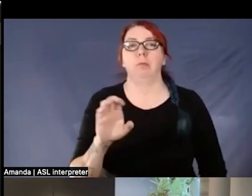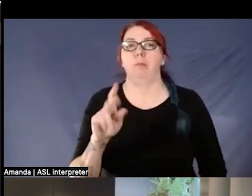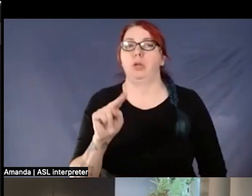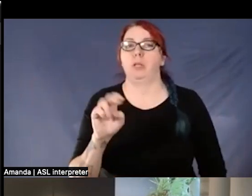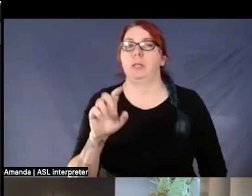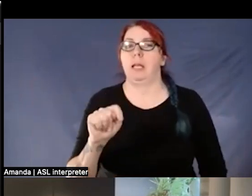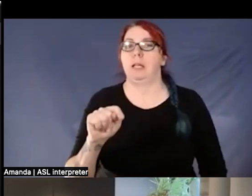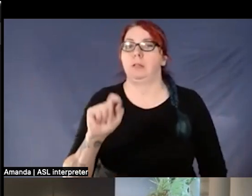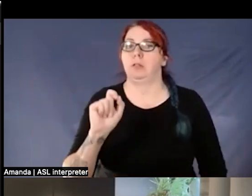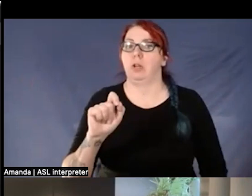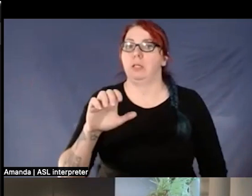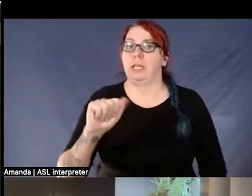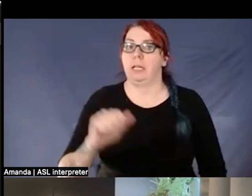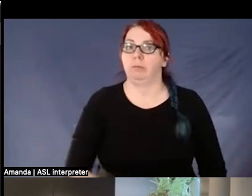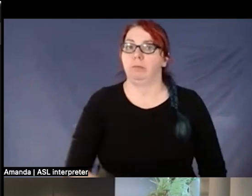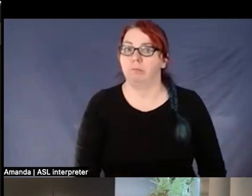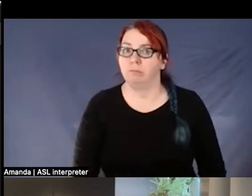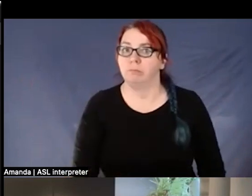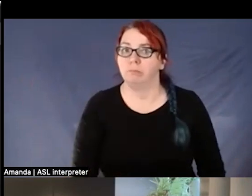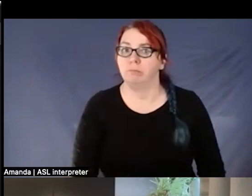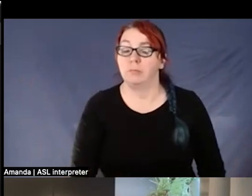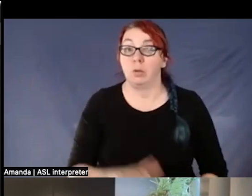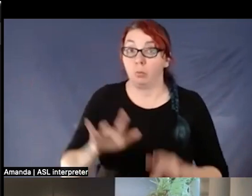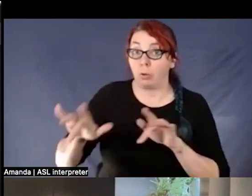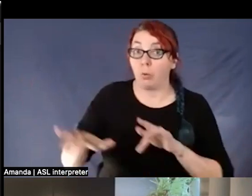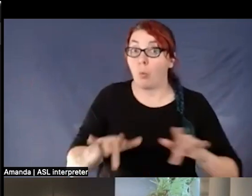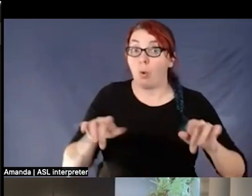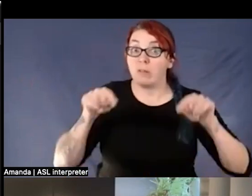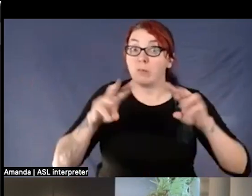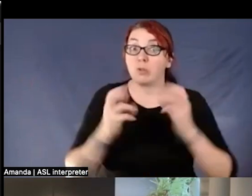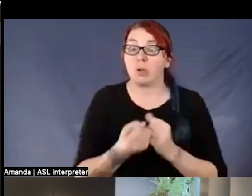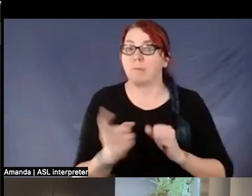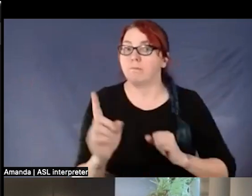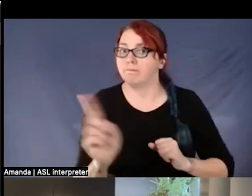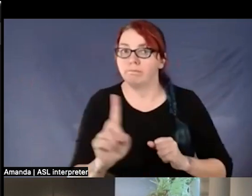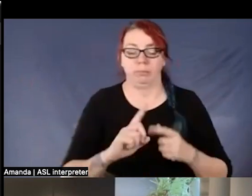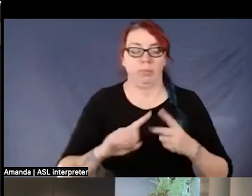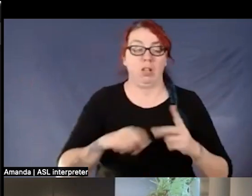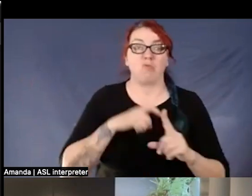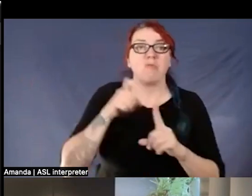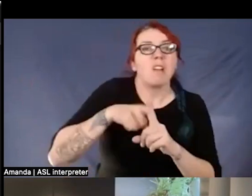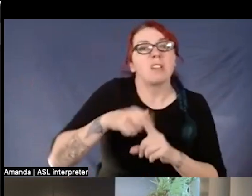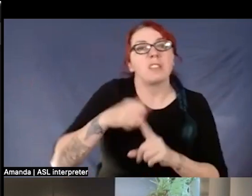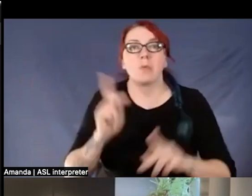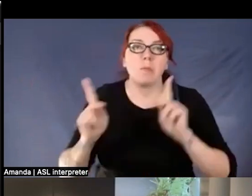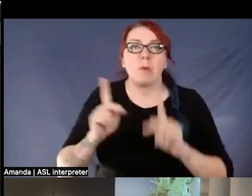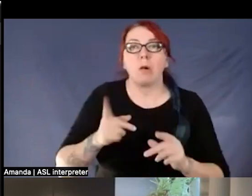attendees or record these sessions. We have a zero tolerance policy. You can find the entire Code of